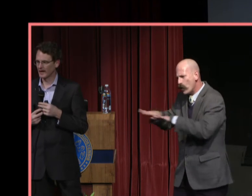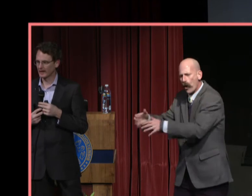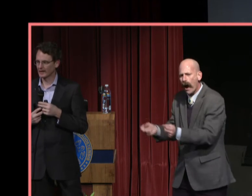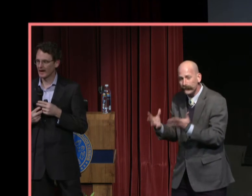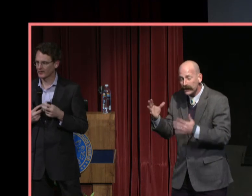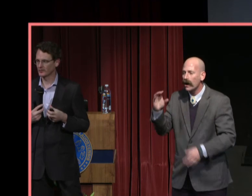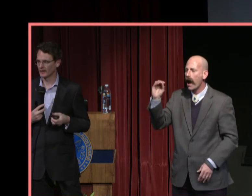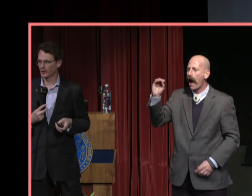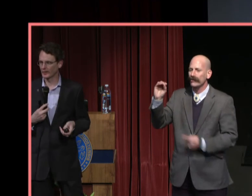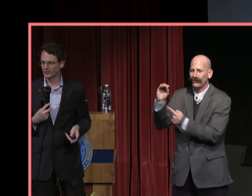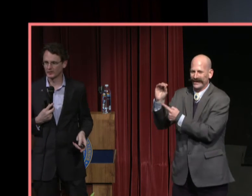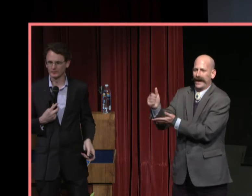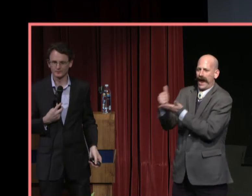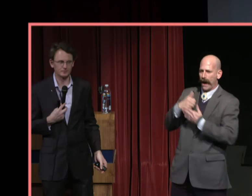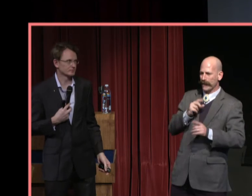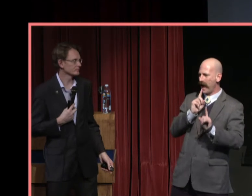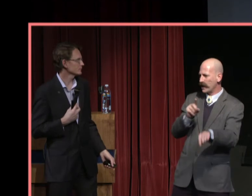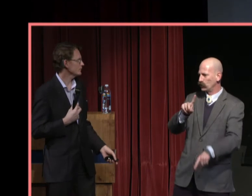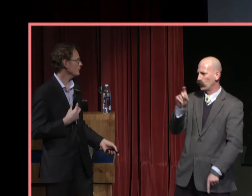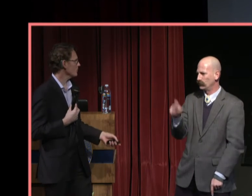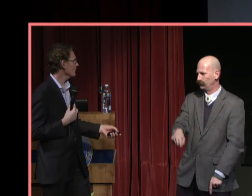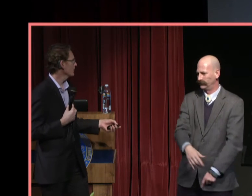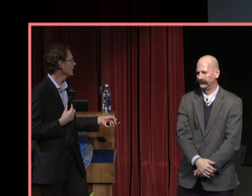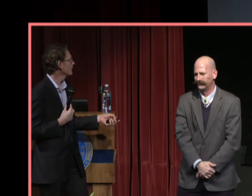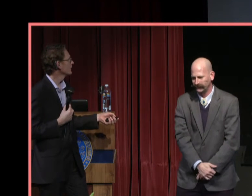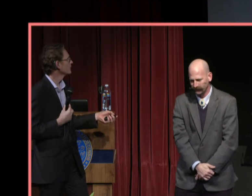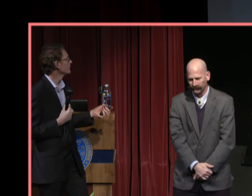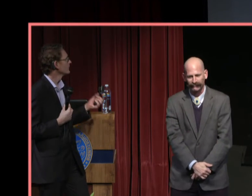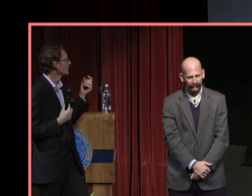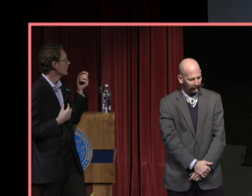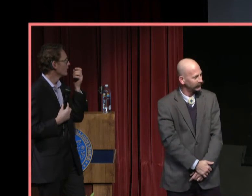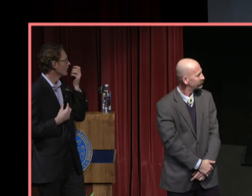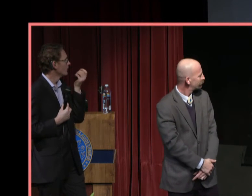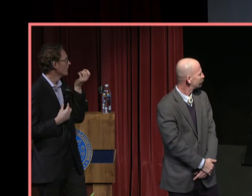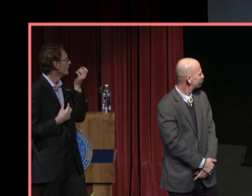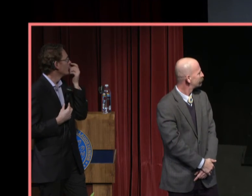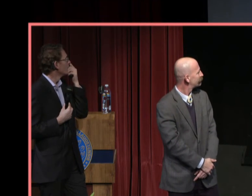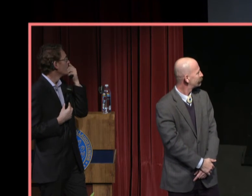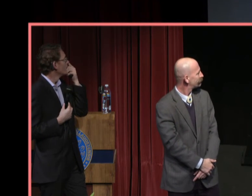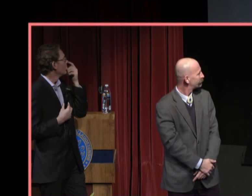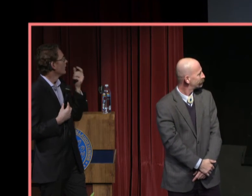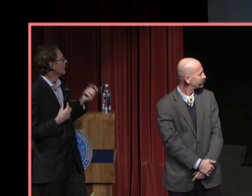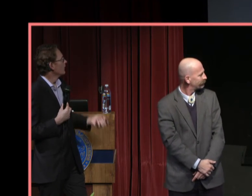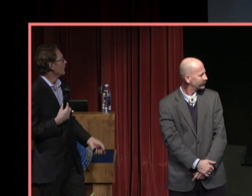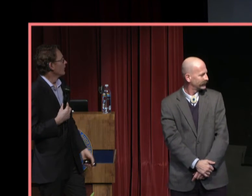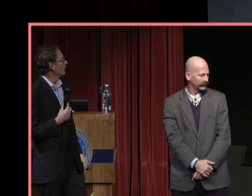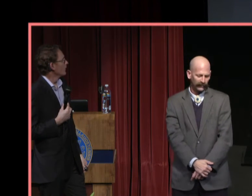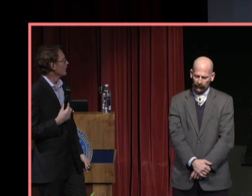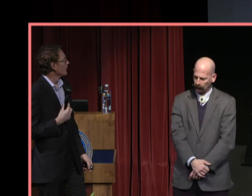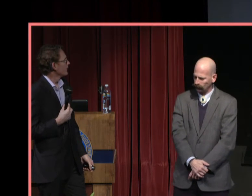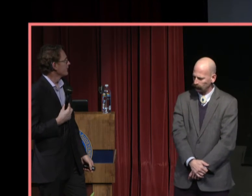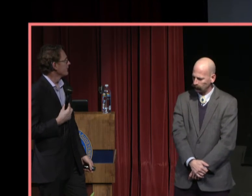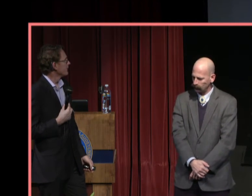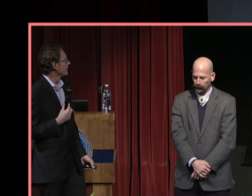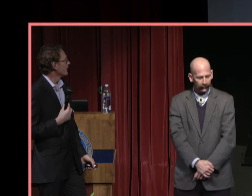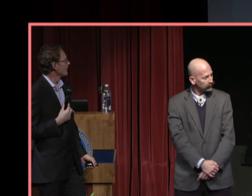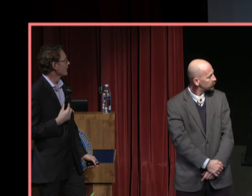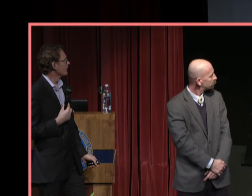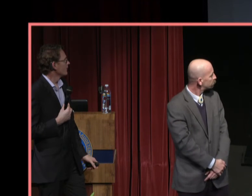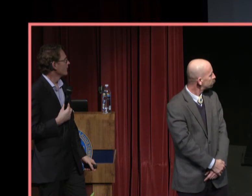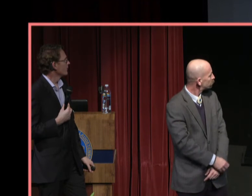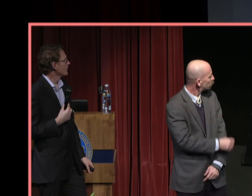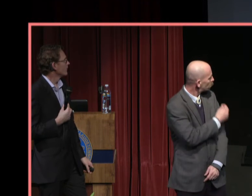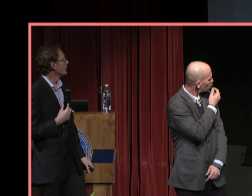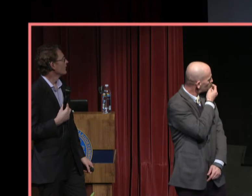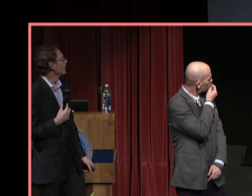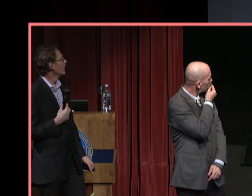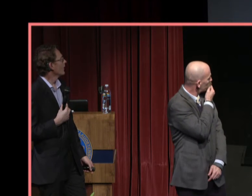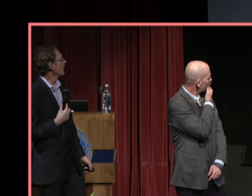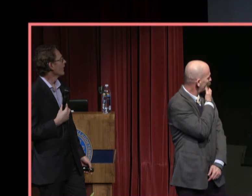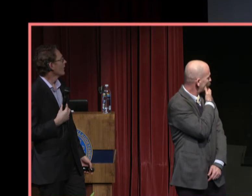Oxygen measurements can answer that question.